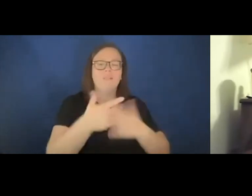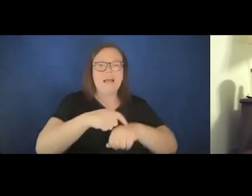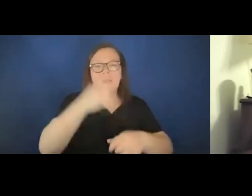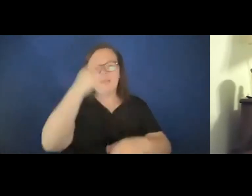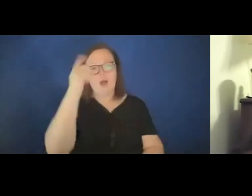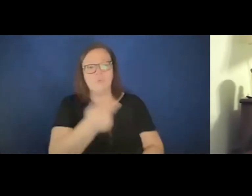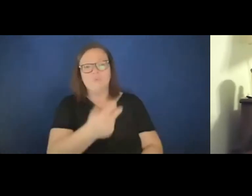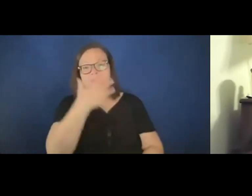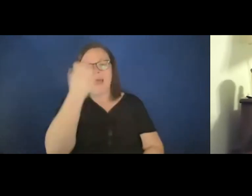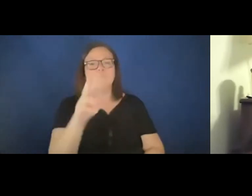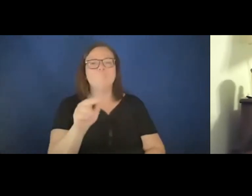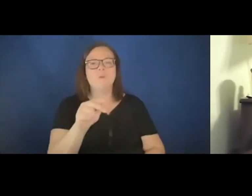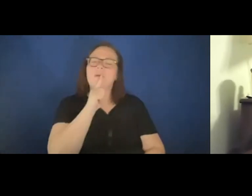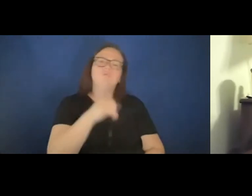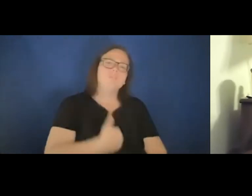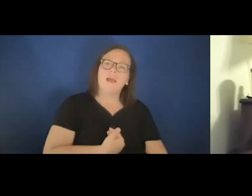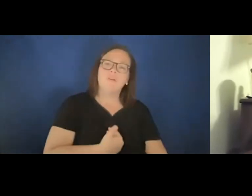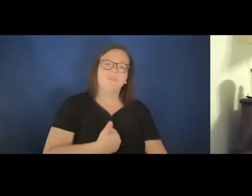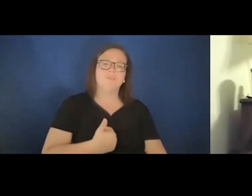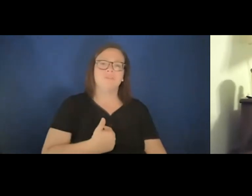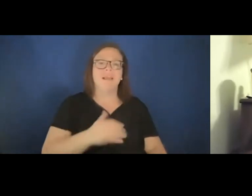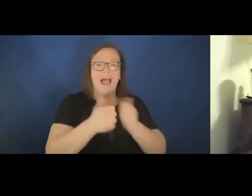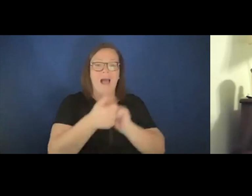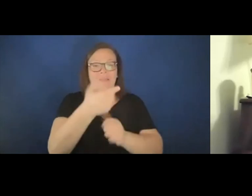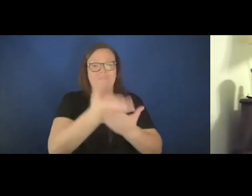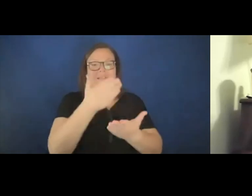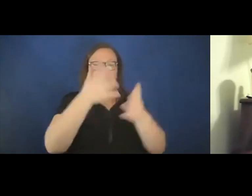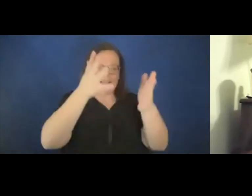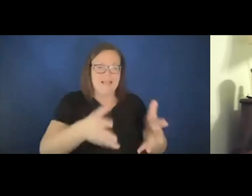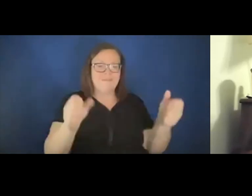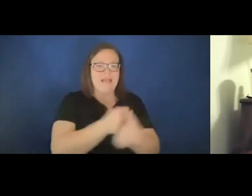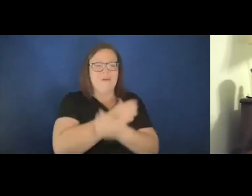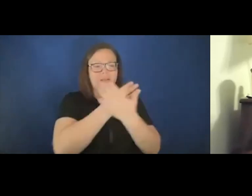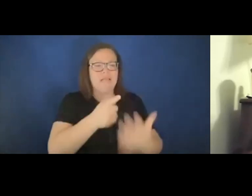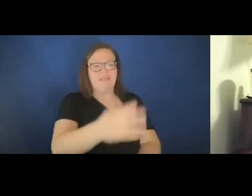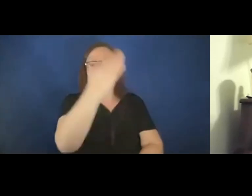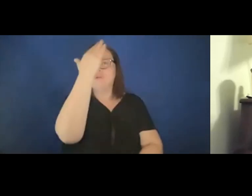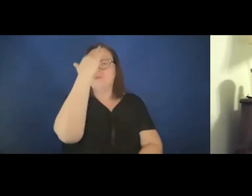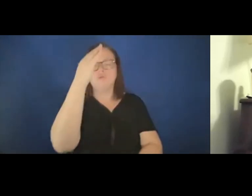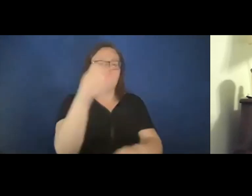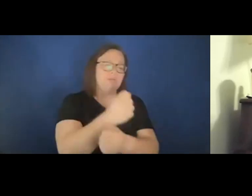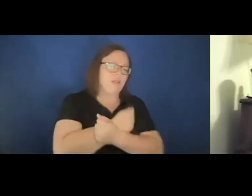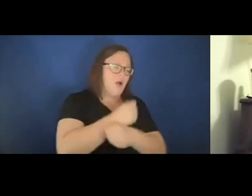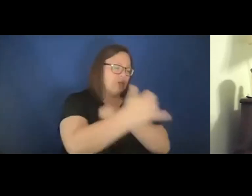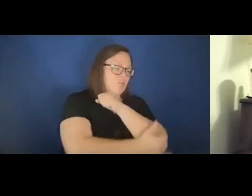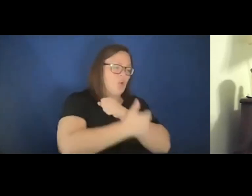but they were actually tired; the fact that they left every single thing they knew and loved for a country where they’d forever be racialized.